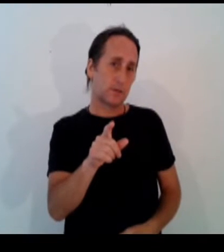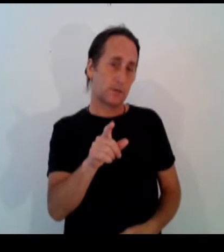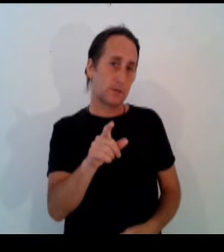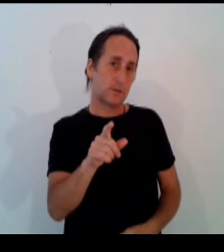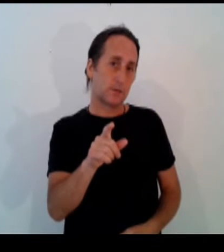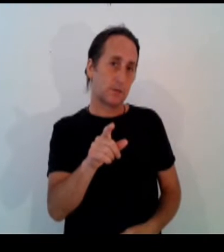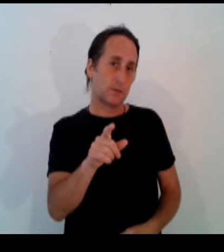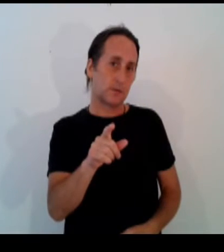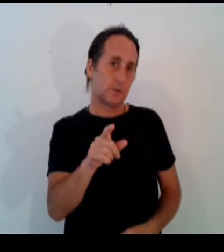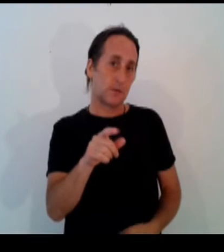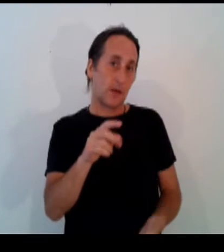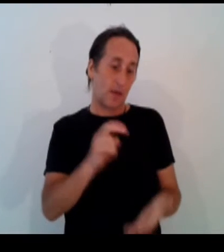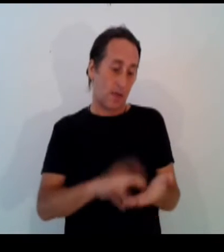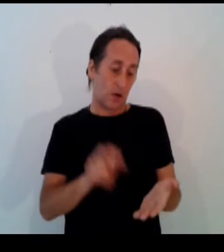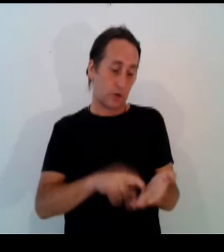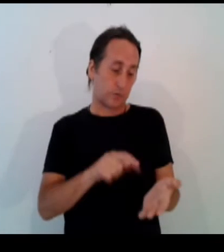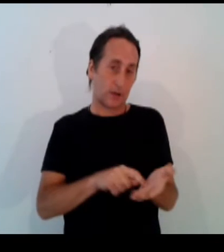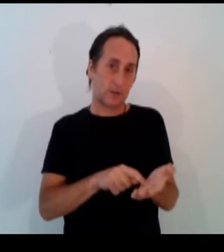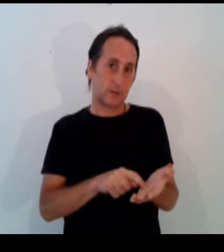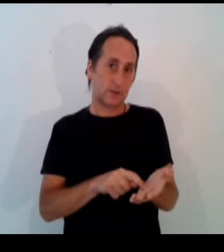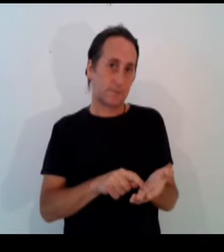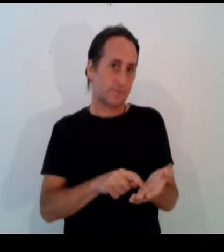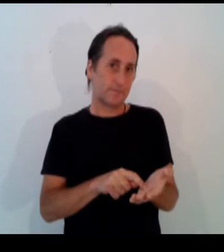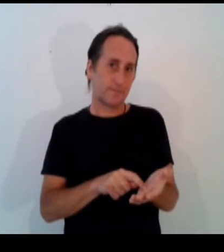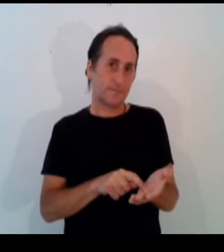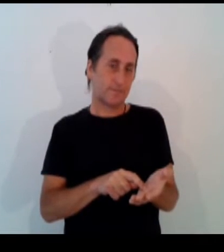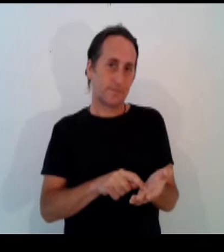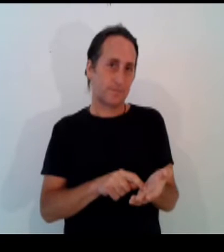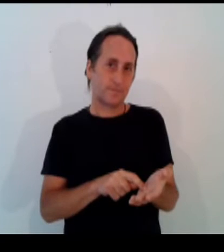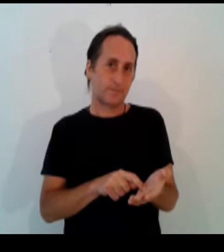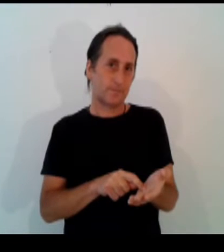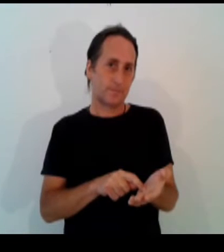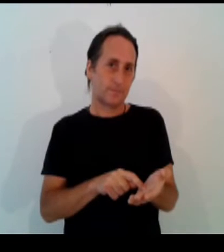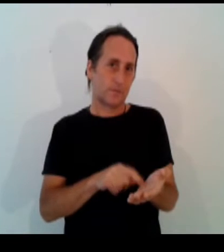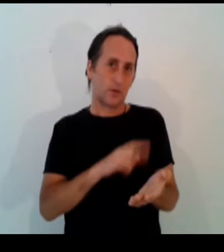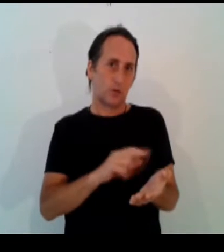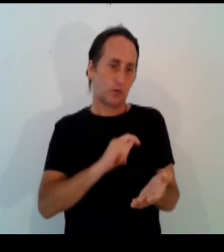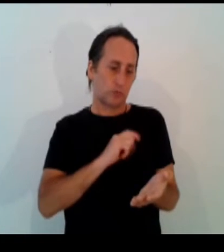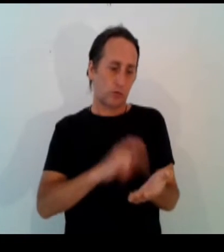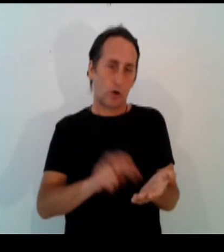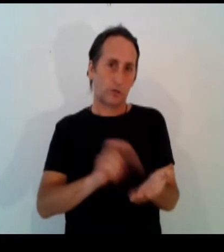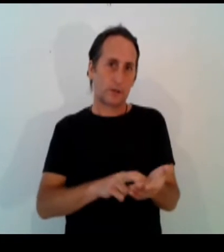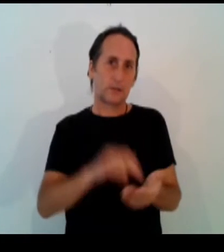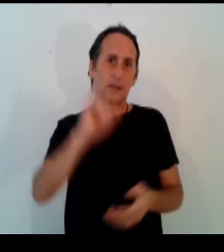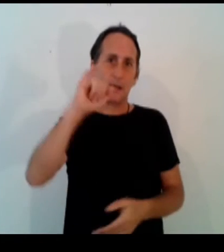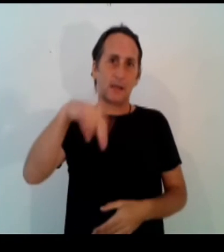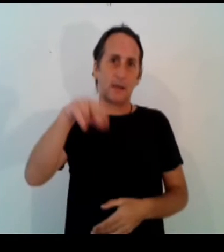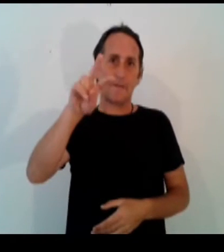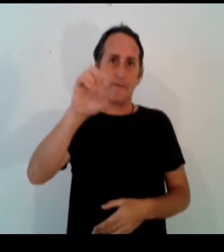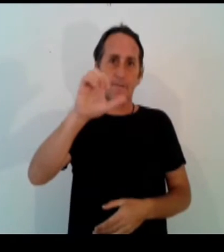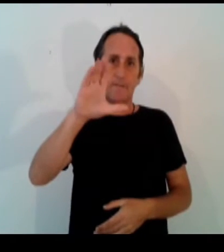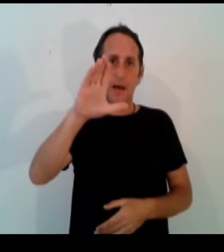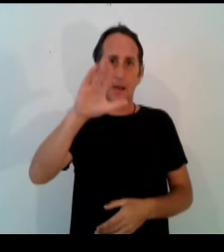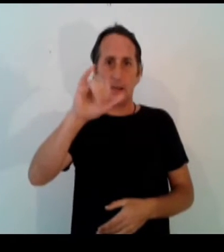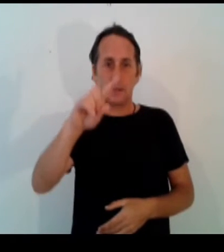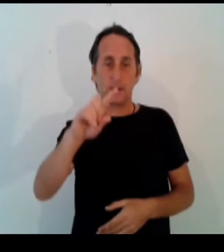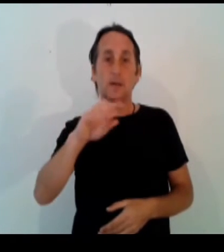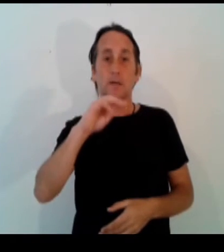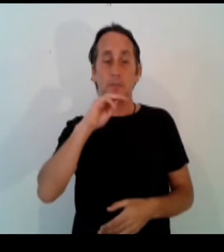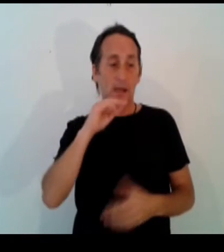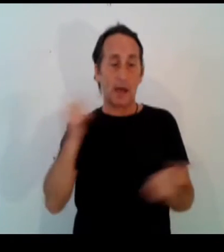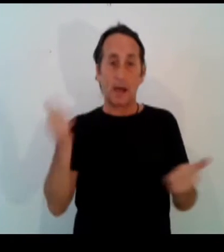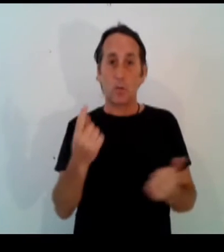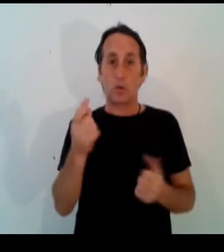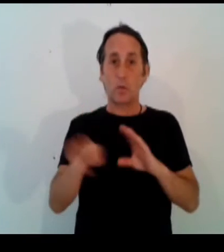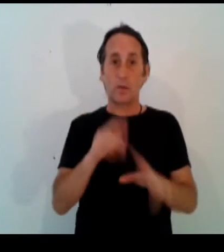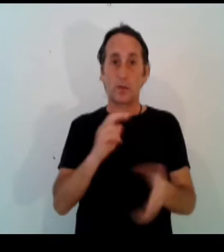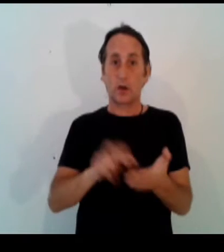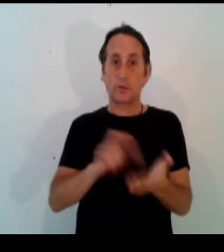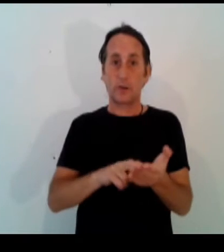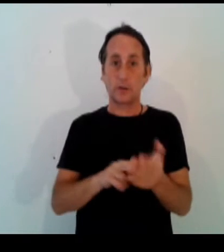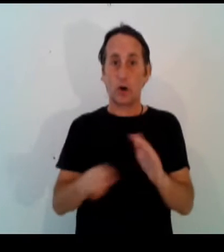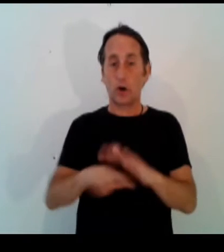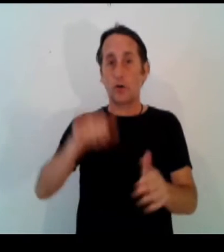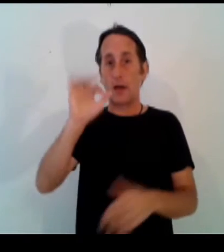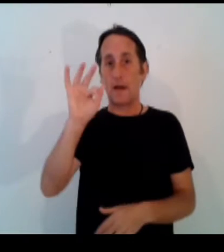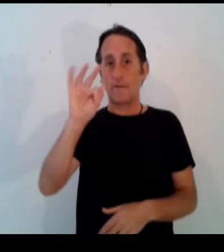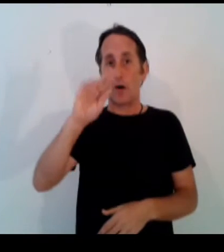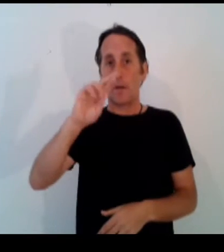But in reality that contract is invalid and anybody who has a contract for any kind of a loan under fractional reserve banking you are not bound to that contract